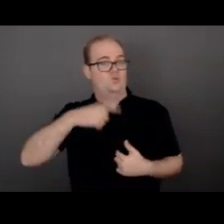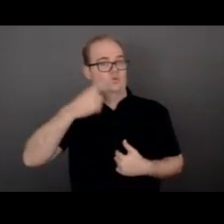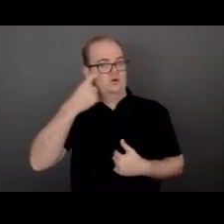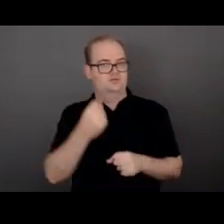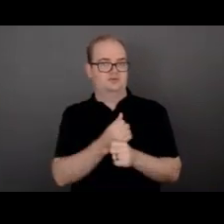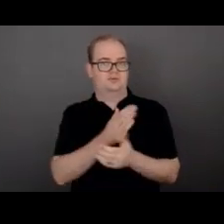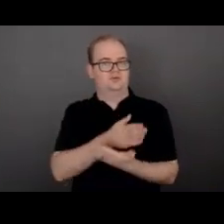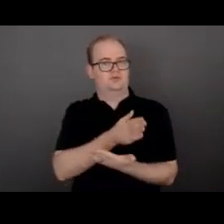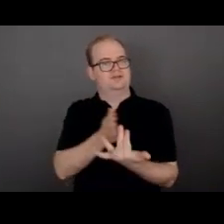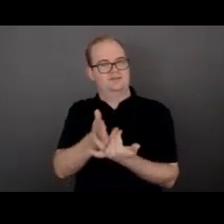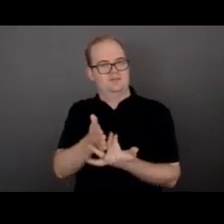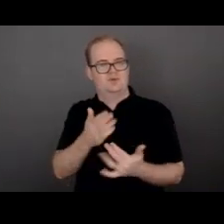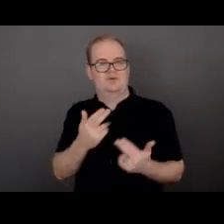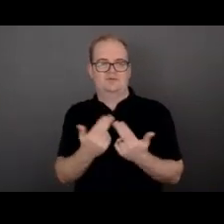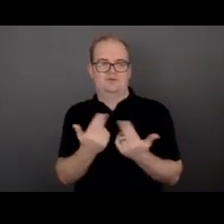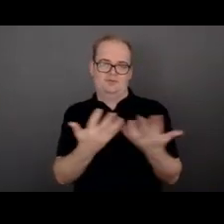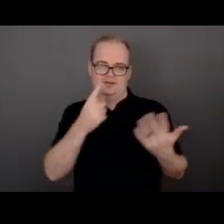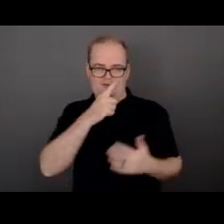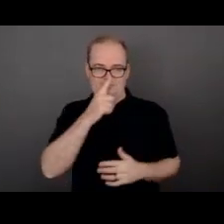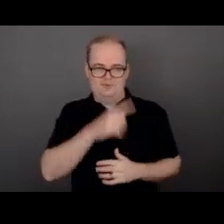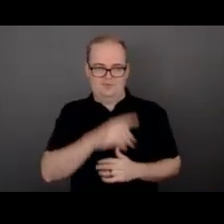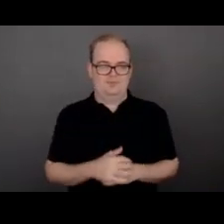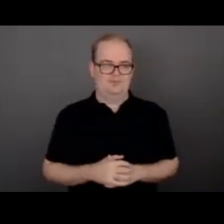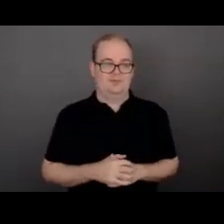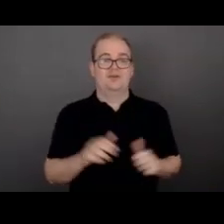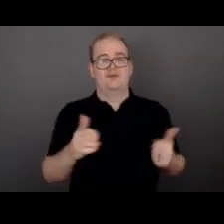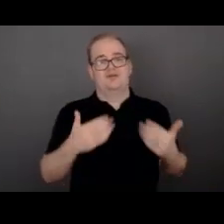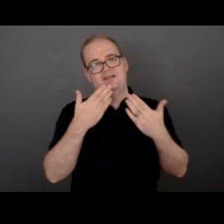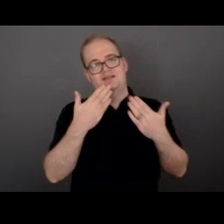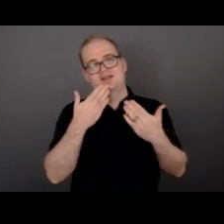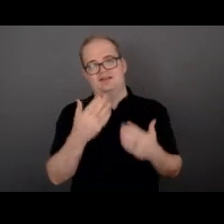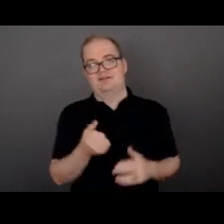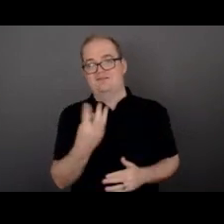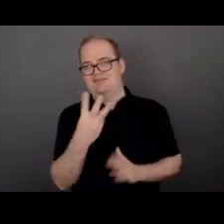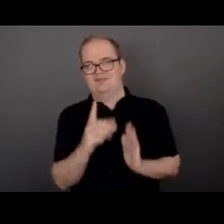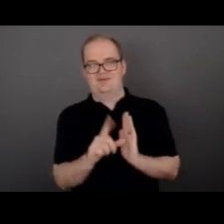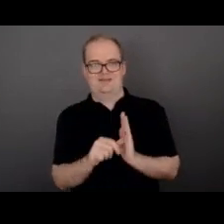Now, we've got about 3 minutes left on the clock.